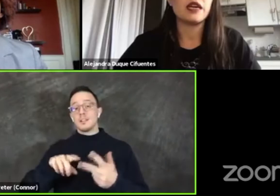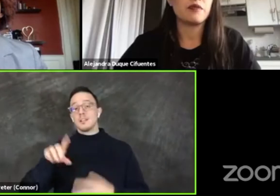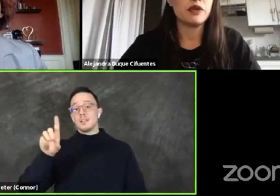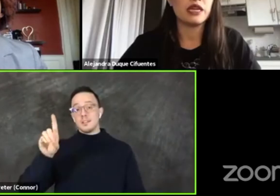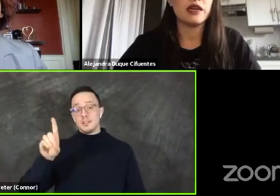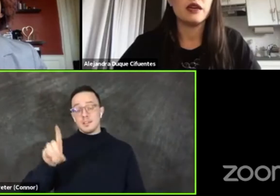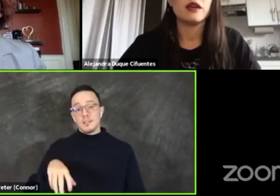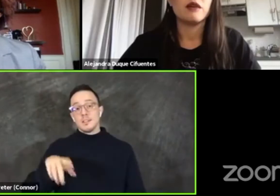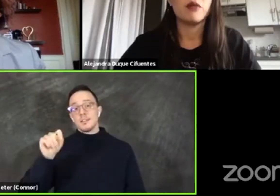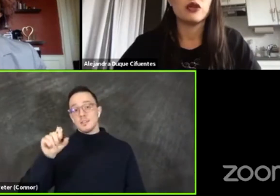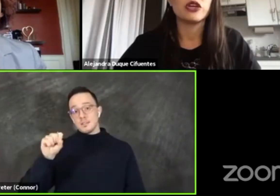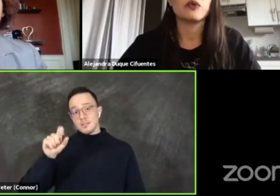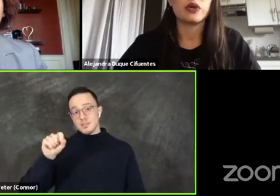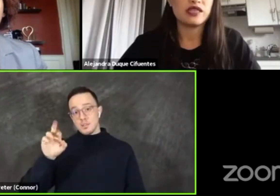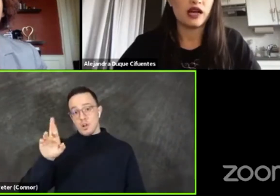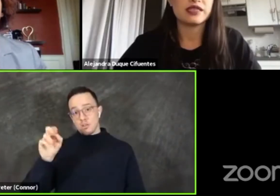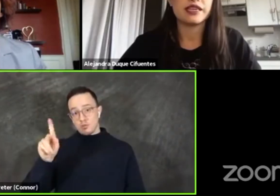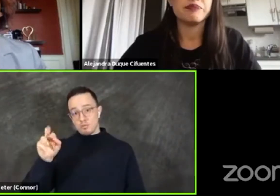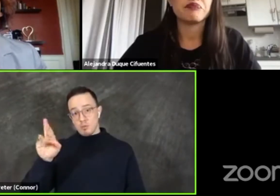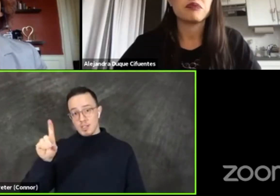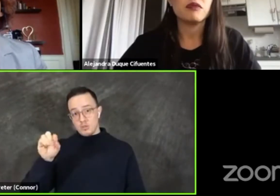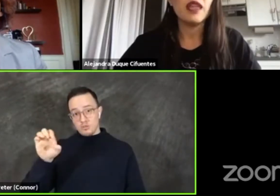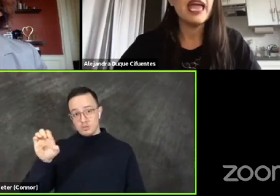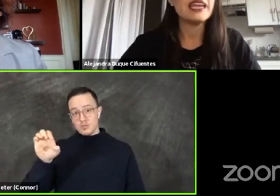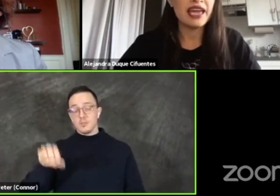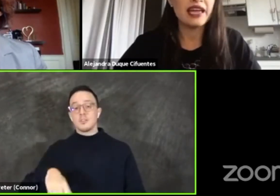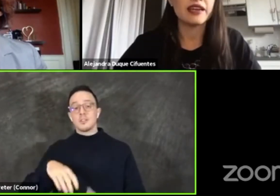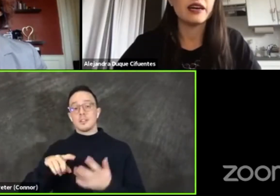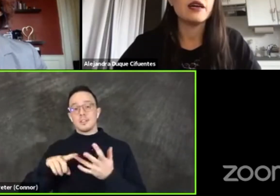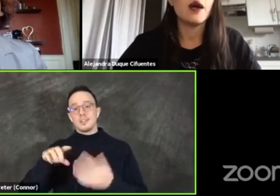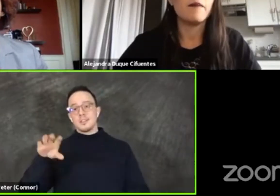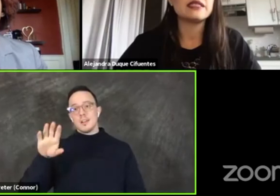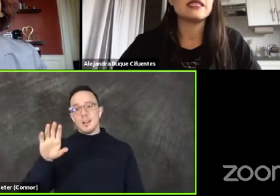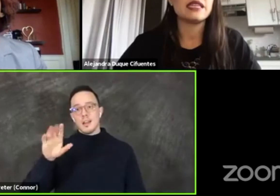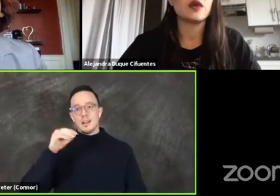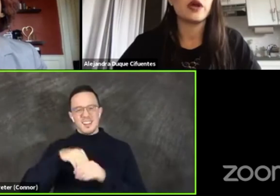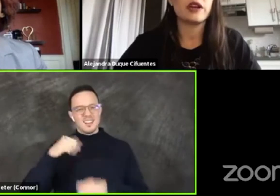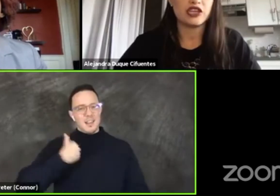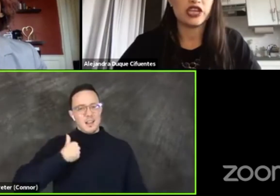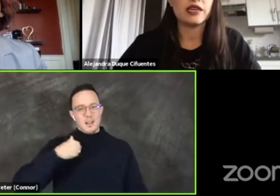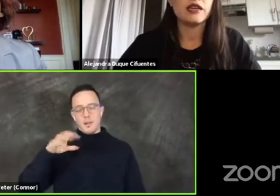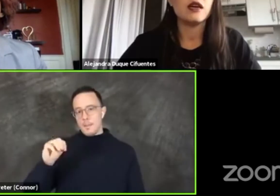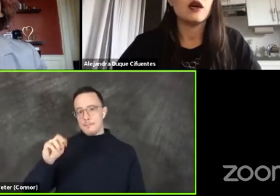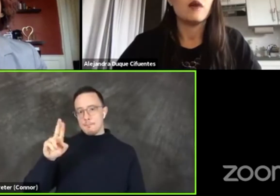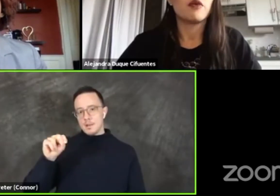COMMUNITY, BOWLER, WISCONSIN; AND IN CANADA: MUNSEE-DELAWARE NATION;